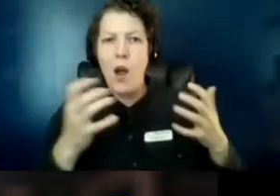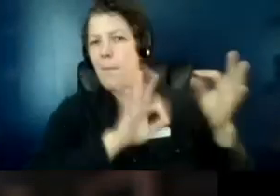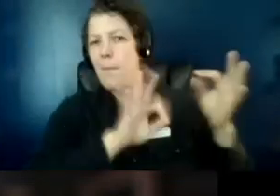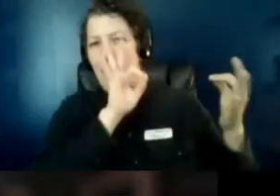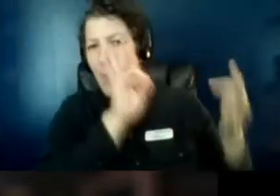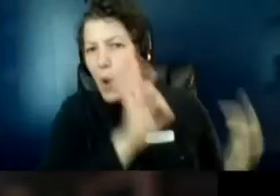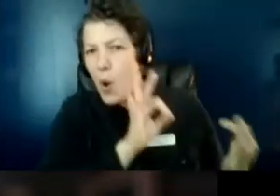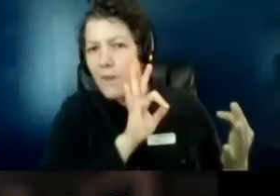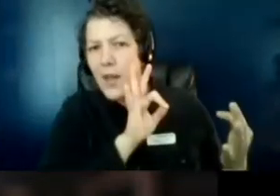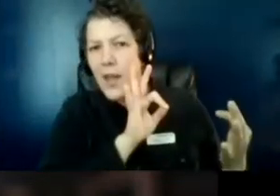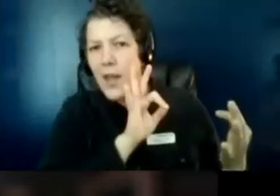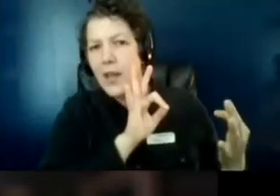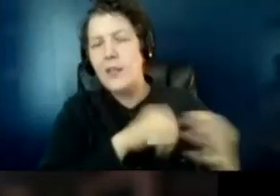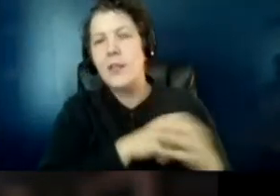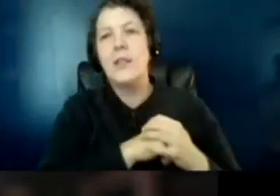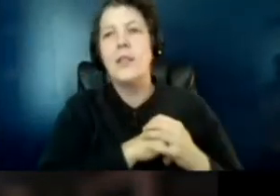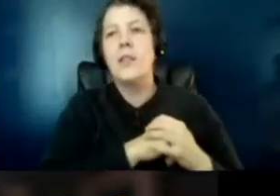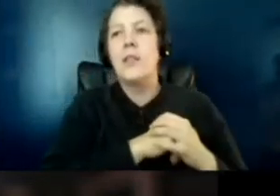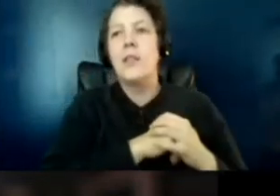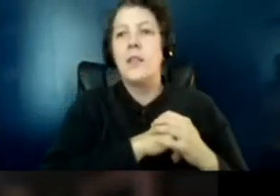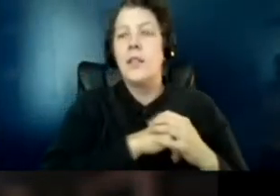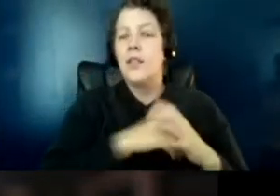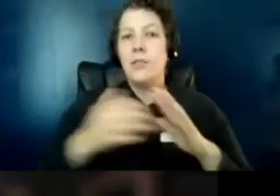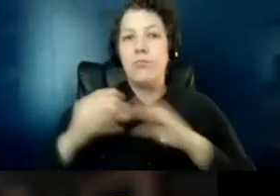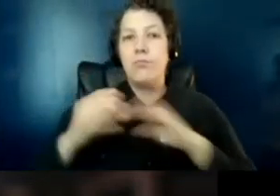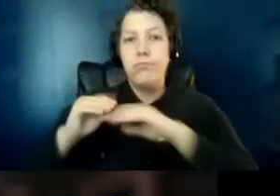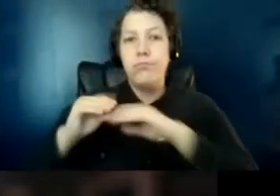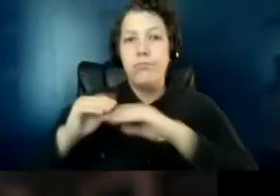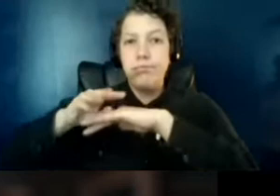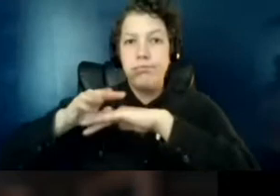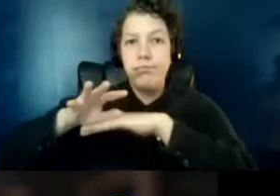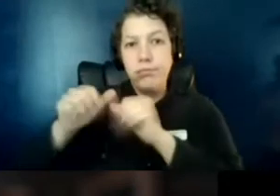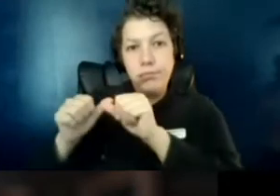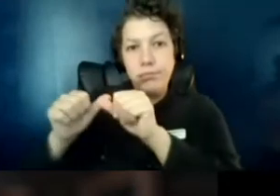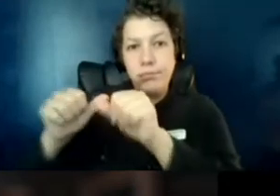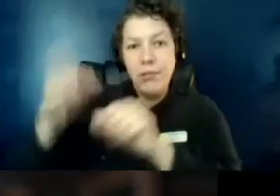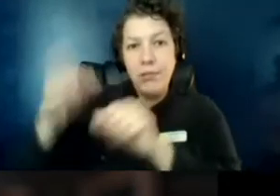so much so that it got to the attention of president Lincoln who was dealing with a different